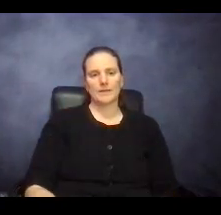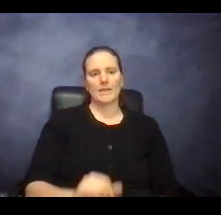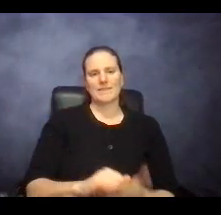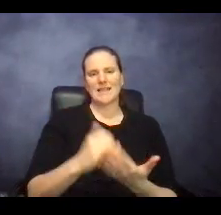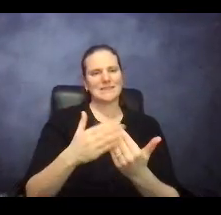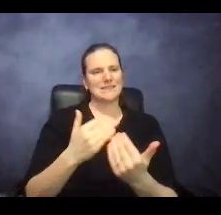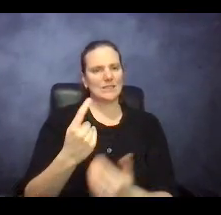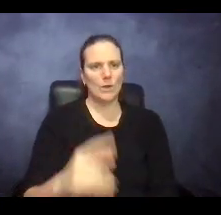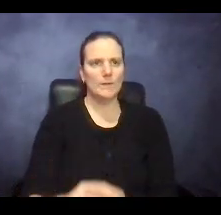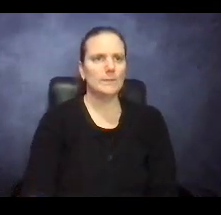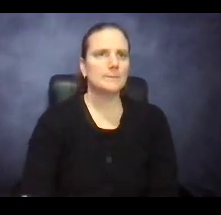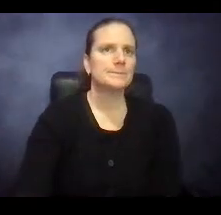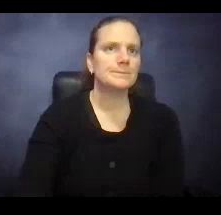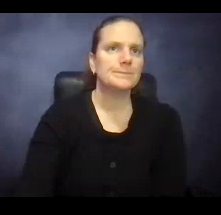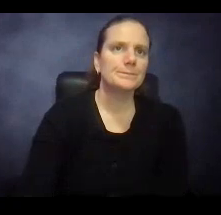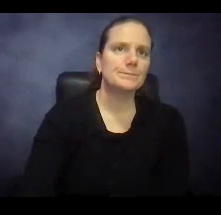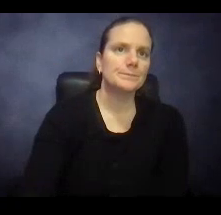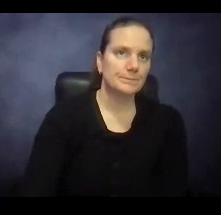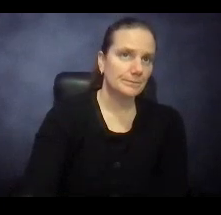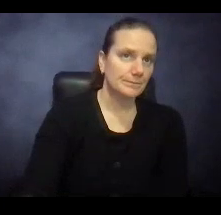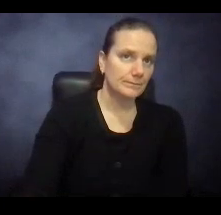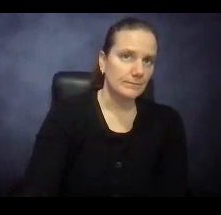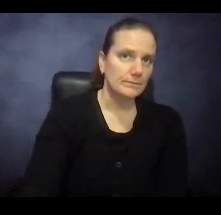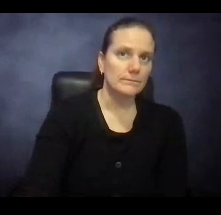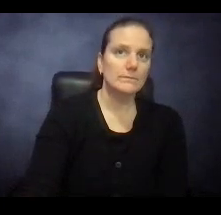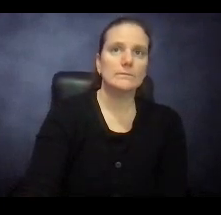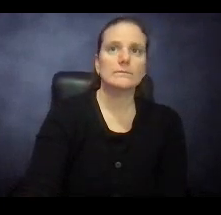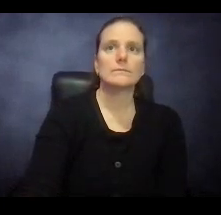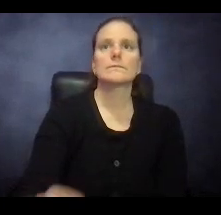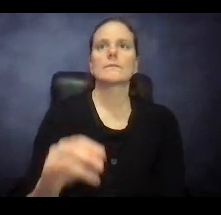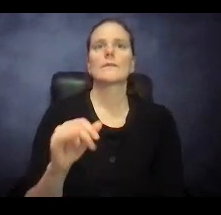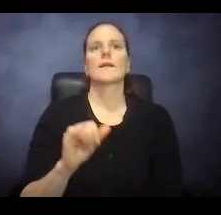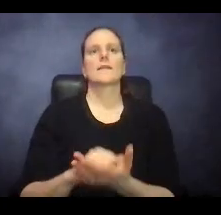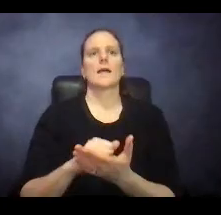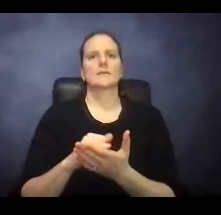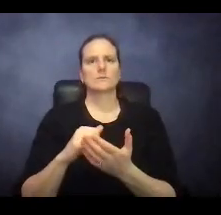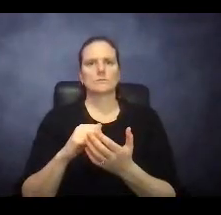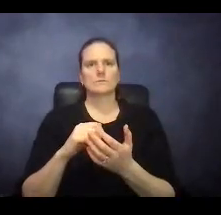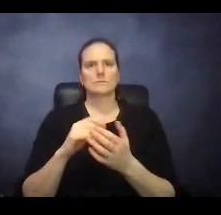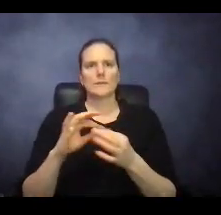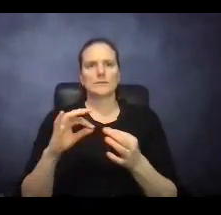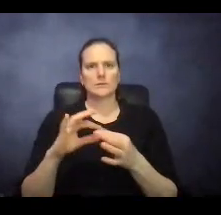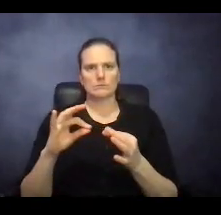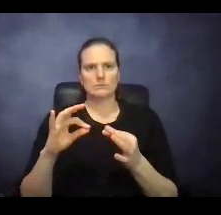Yes. Someone mentioned they make a chia seed pudding. Yeah, perfect. Three tablespoons seeds of chia seeds seed.